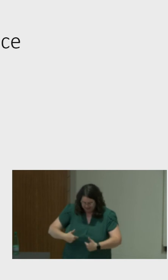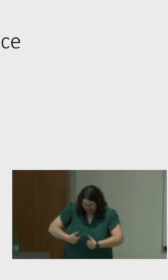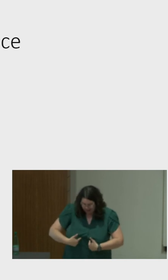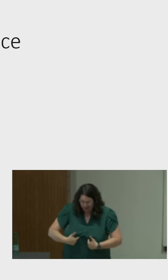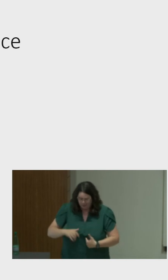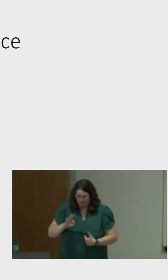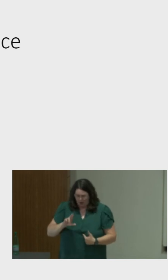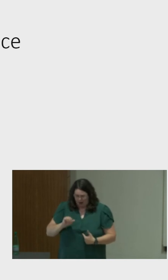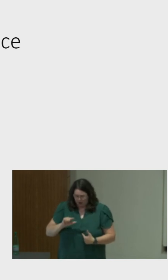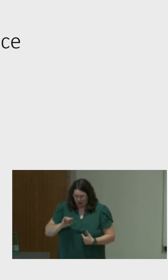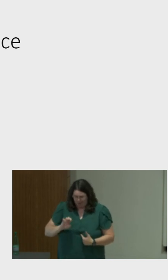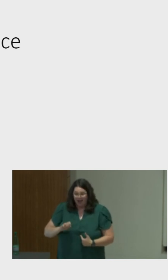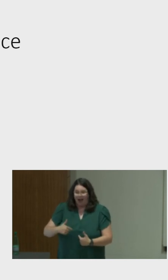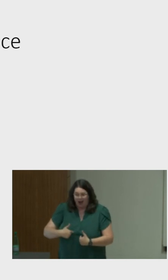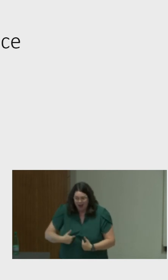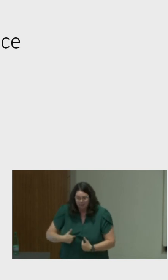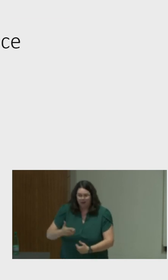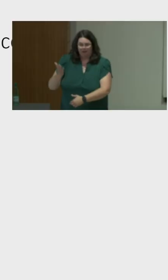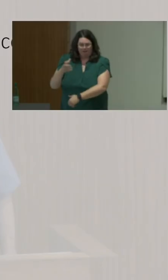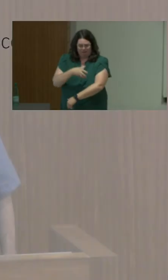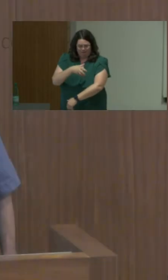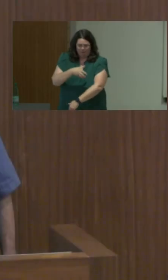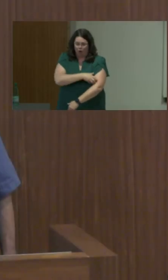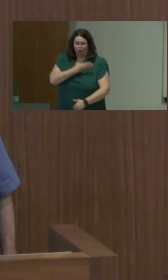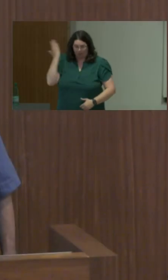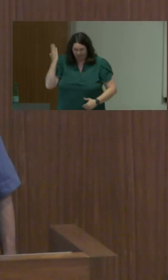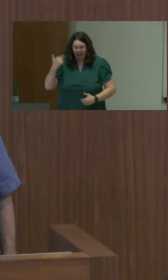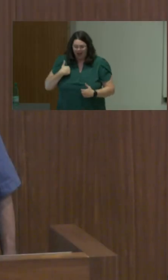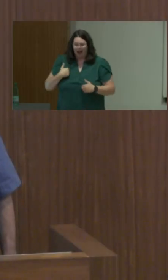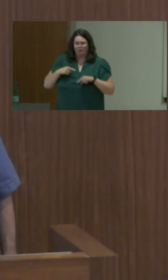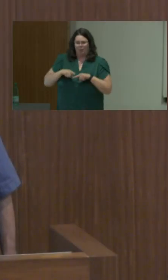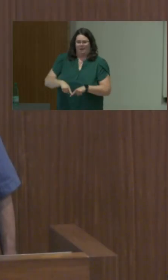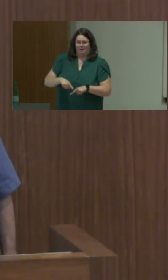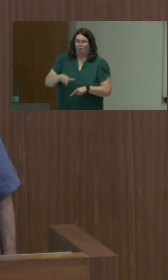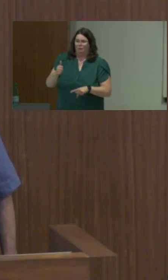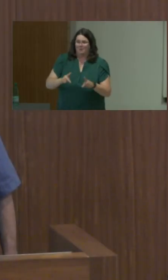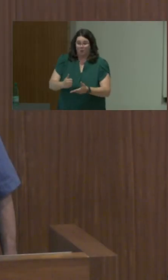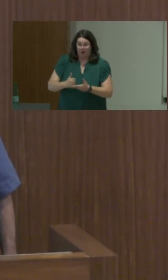without limits, without obstacles to overcome,